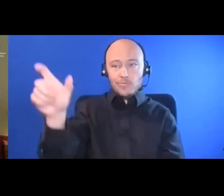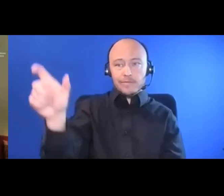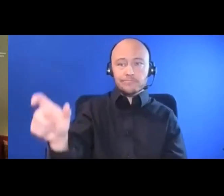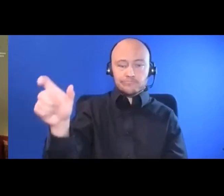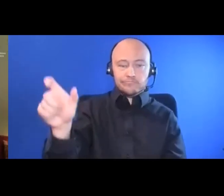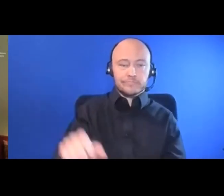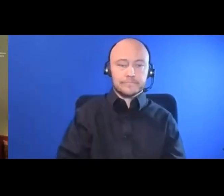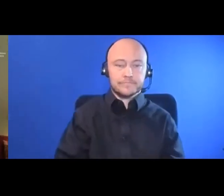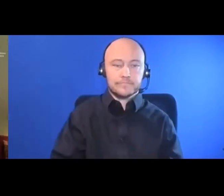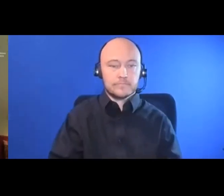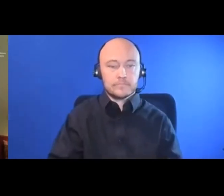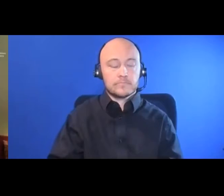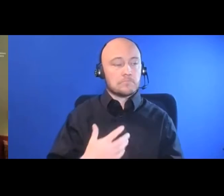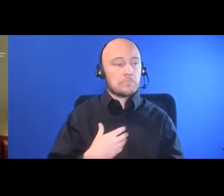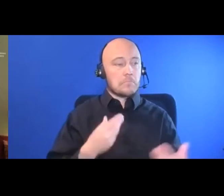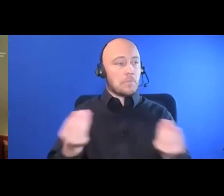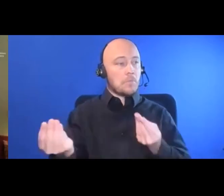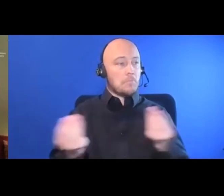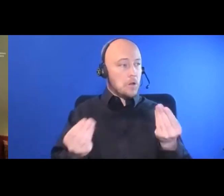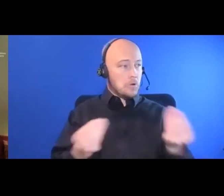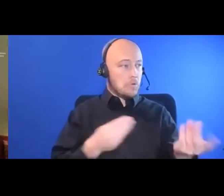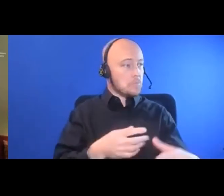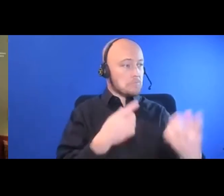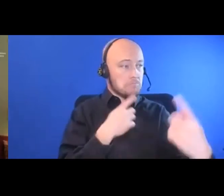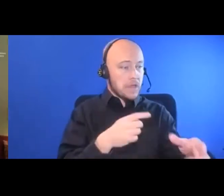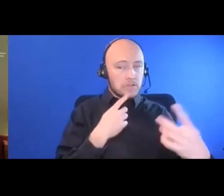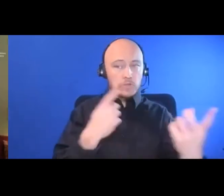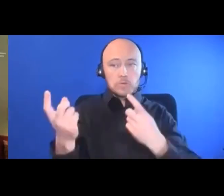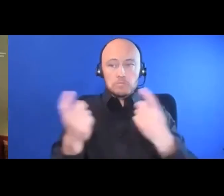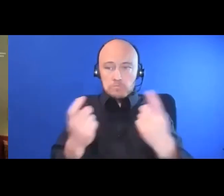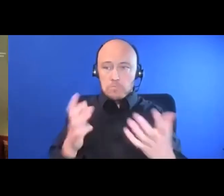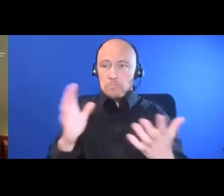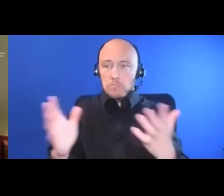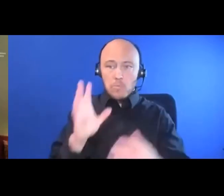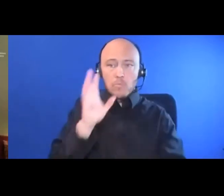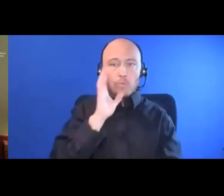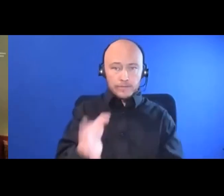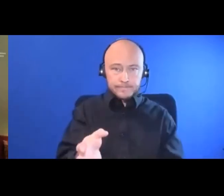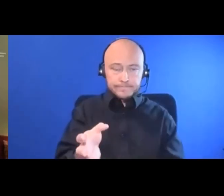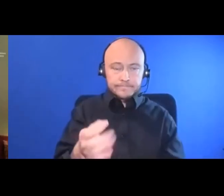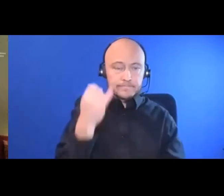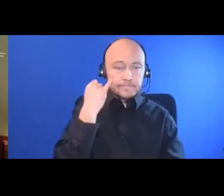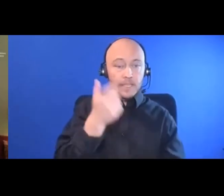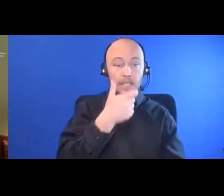The moderator will be taking questions posted to that chat box. If you are watching on demand,